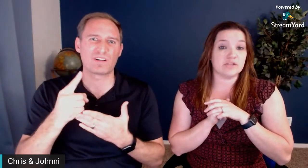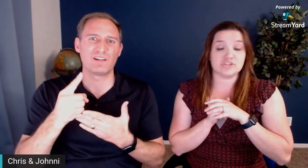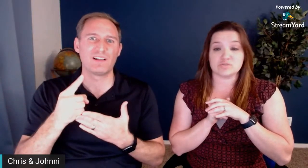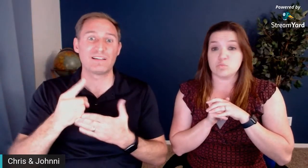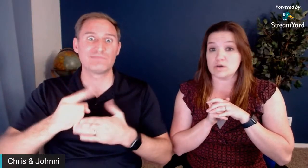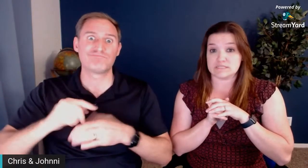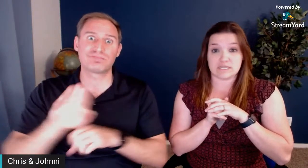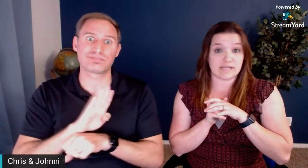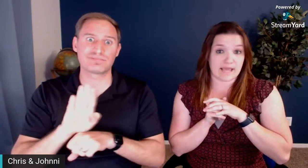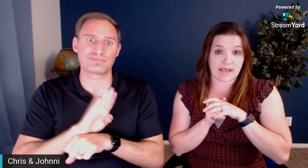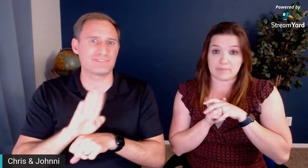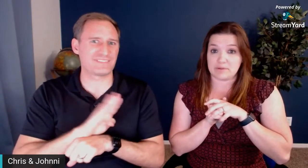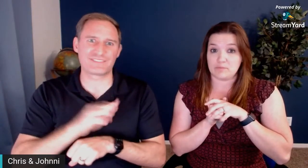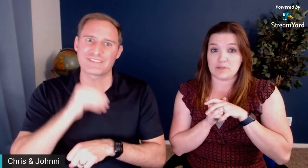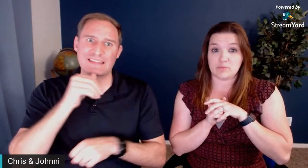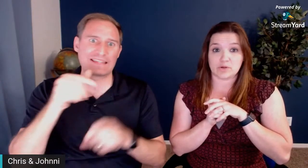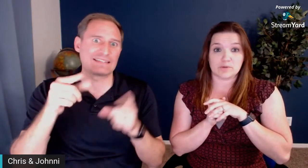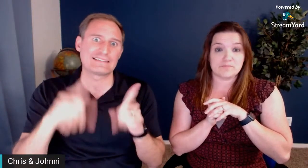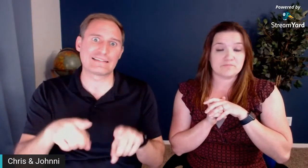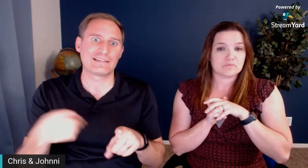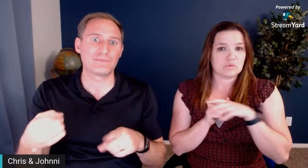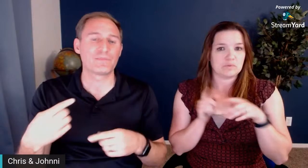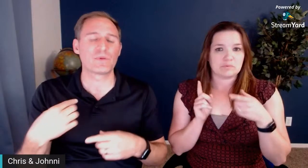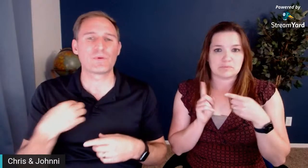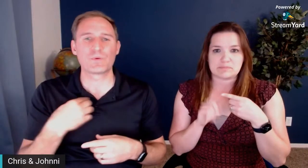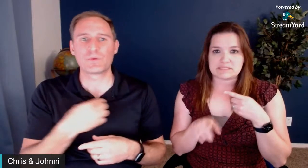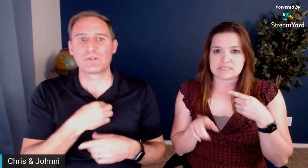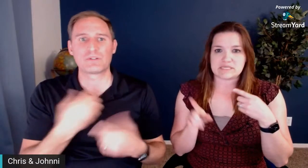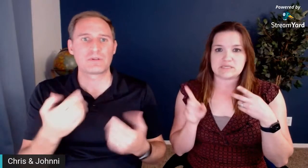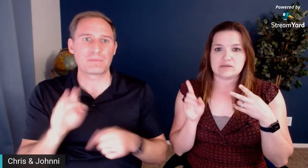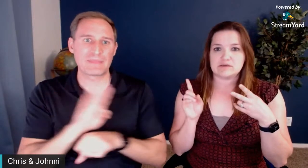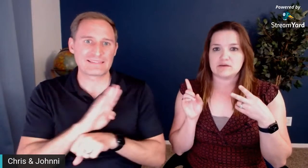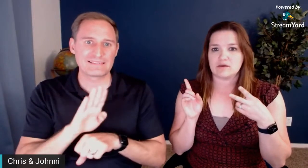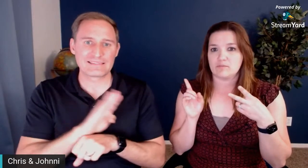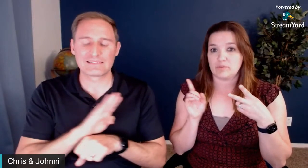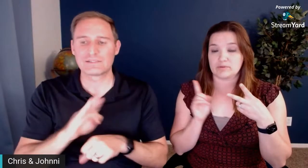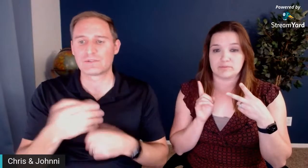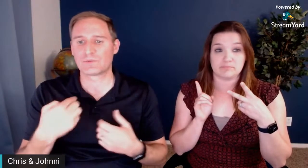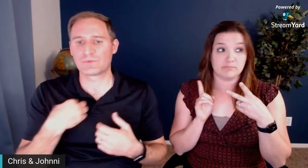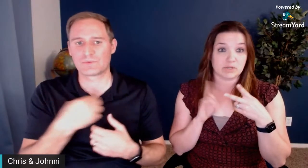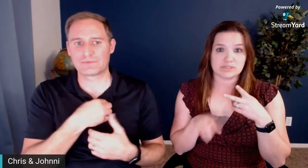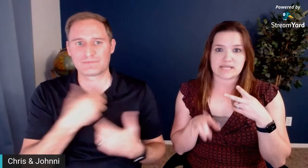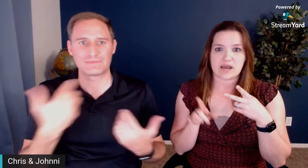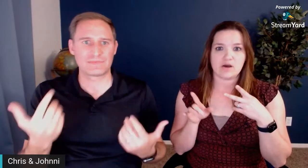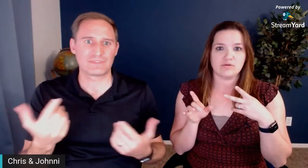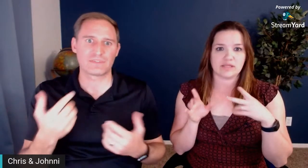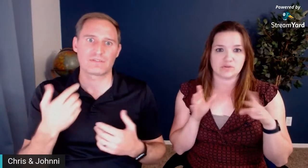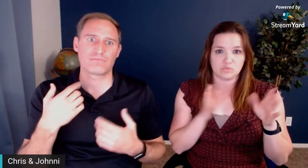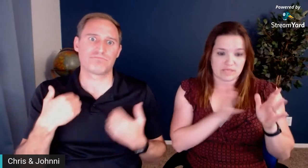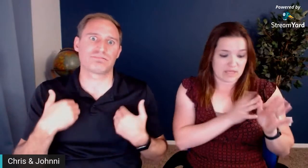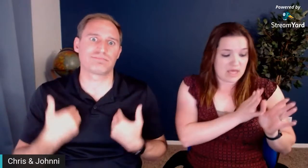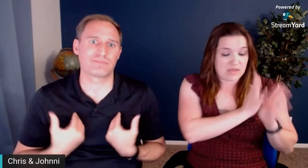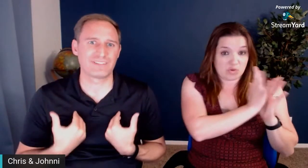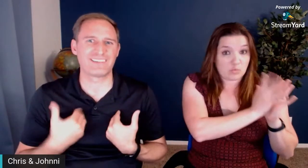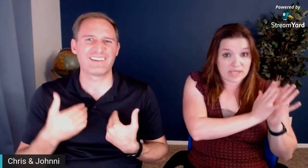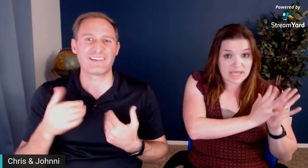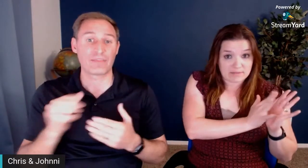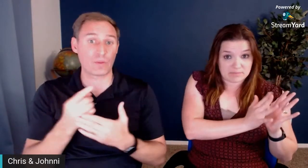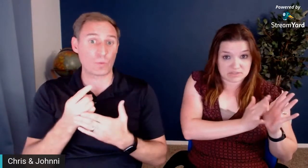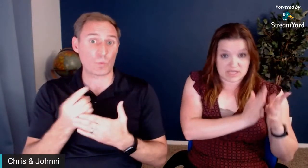it just wasn't gonna happen we were we were busy we were burnt out like the week the week had built